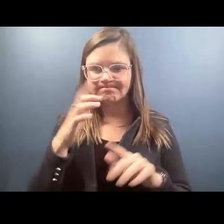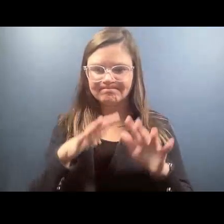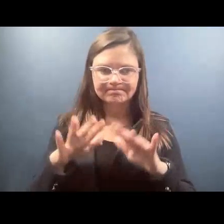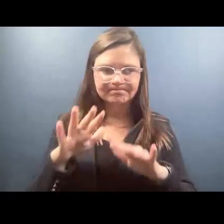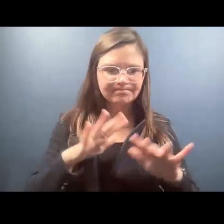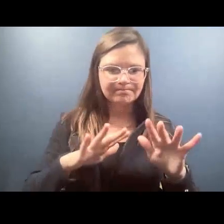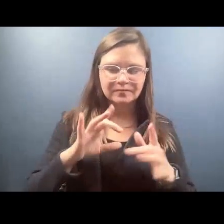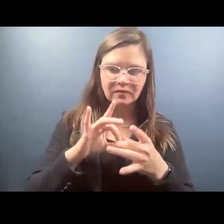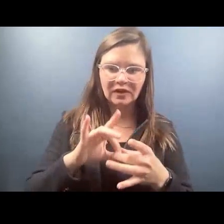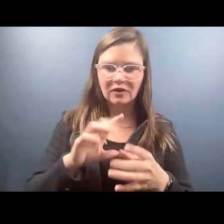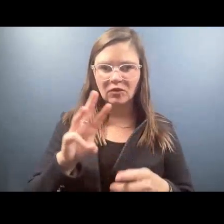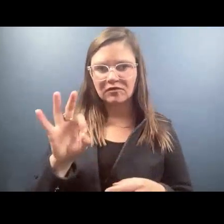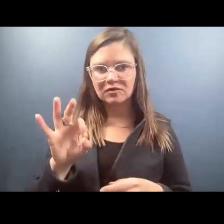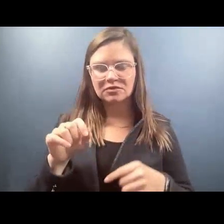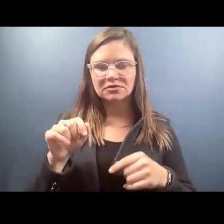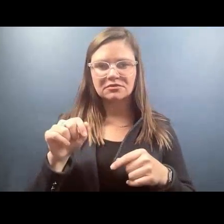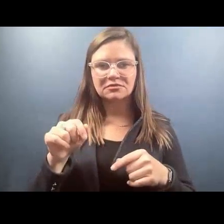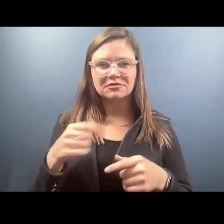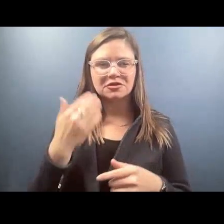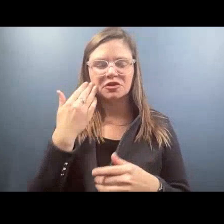knowing that we were having an impact and a challenge.